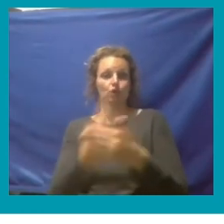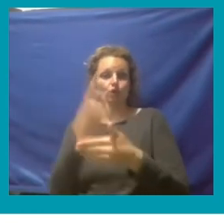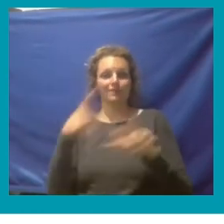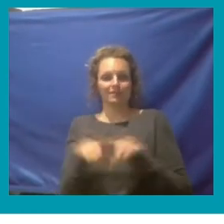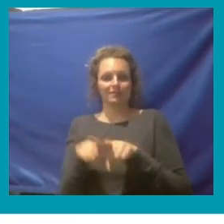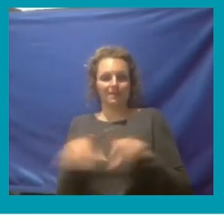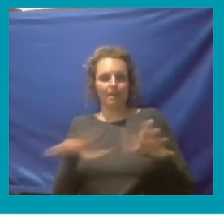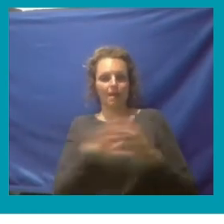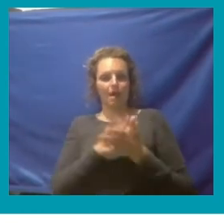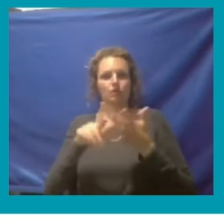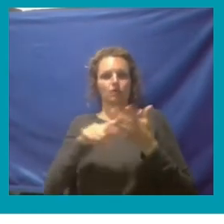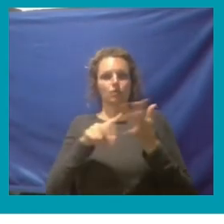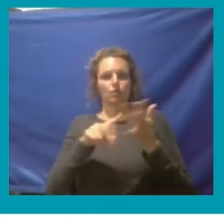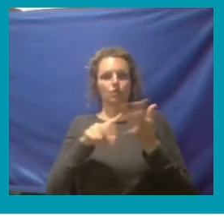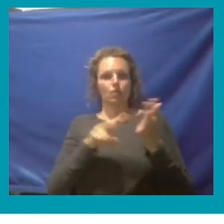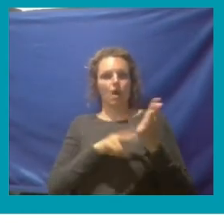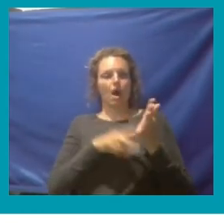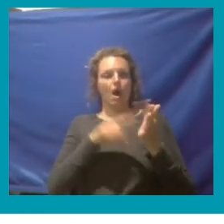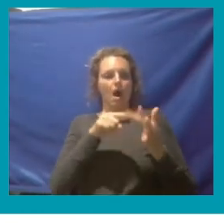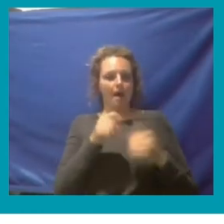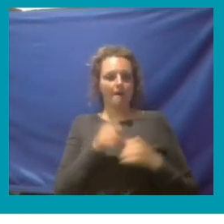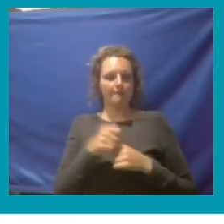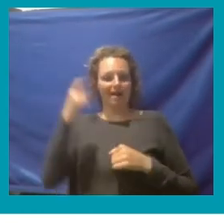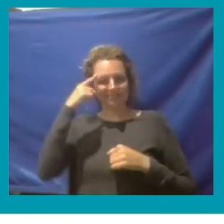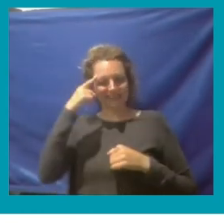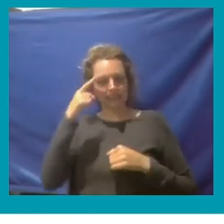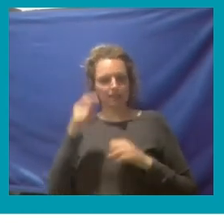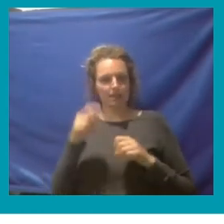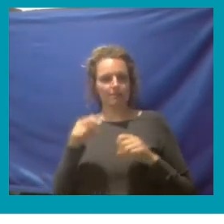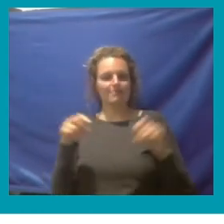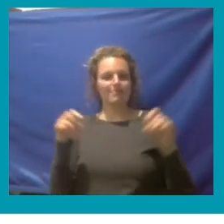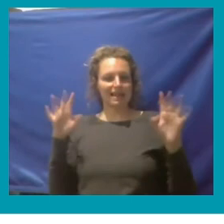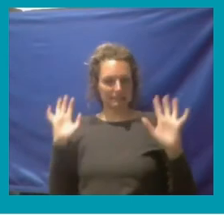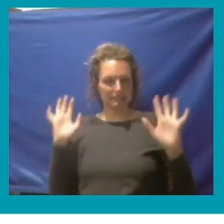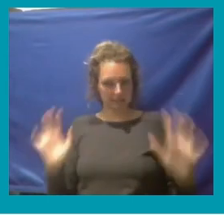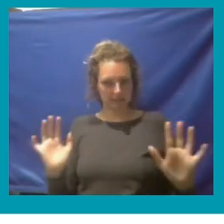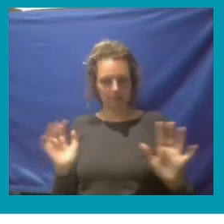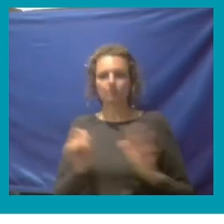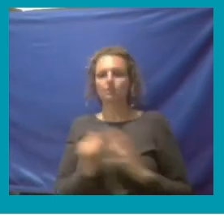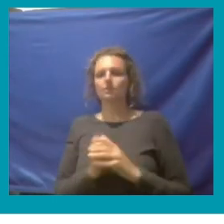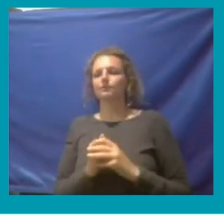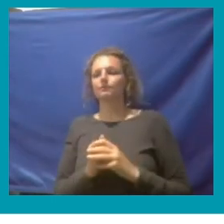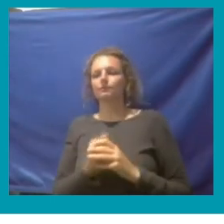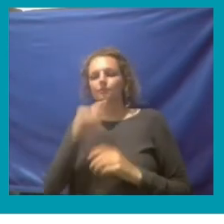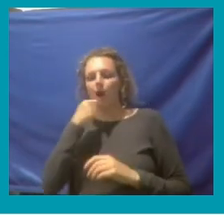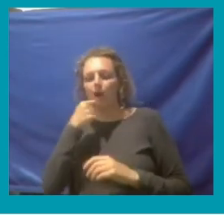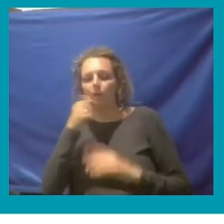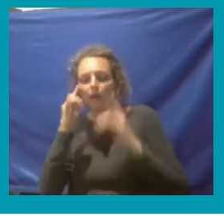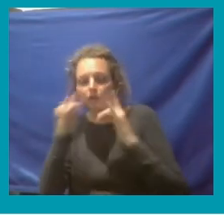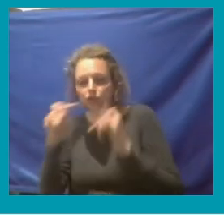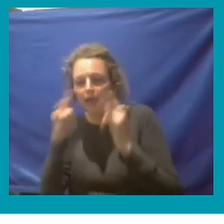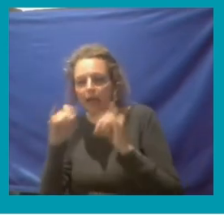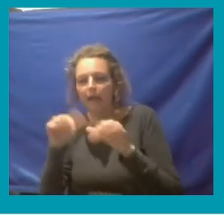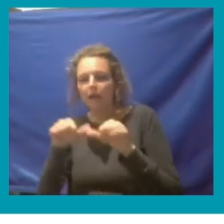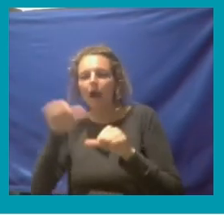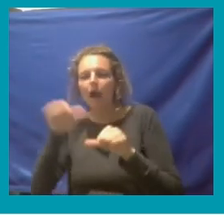all currently answered your question. I'm really sorry I will go through them afterwards and just make sure that everybody's had a had a response.